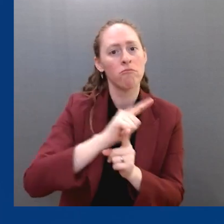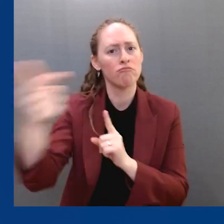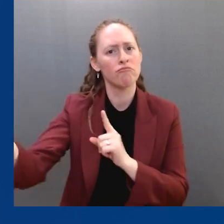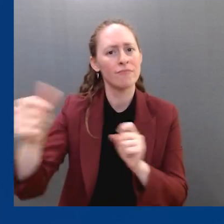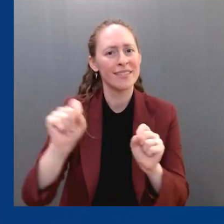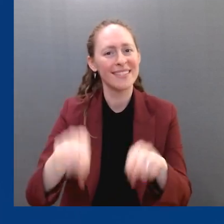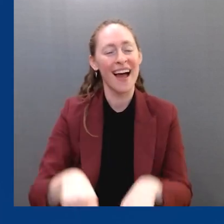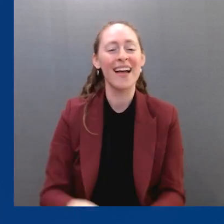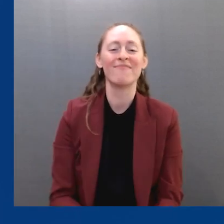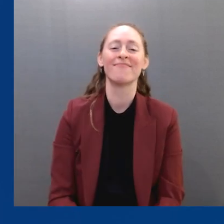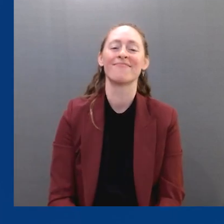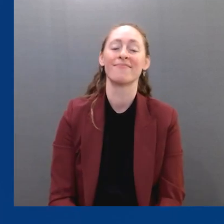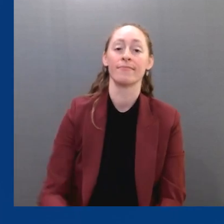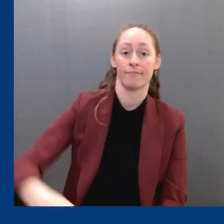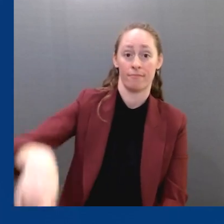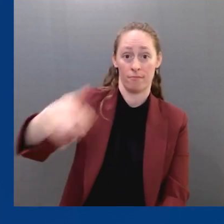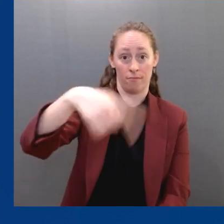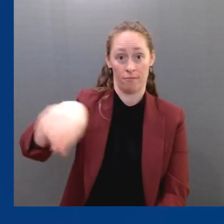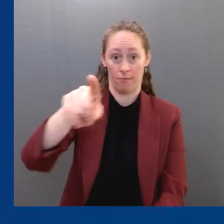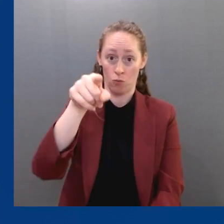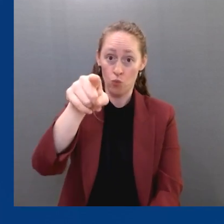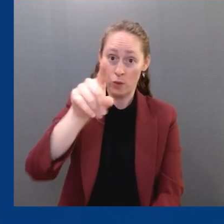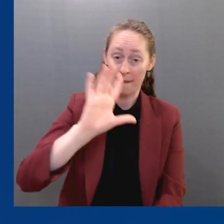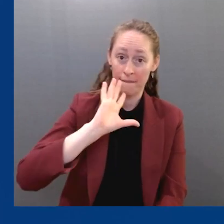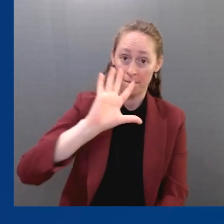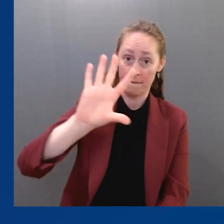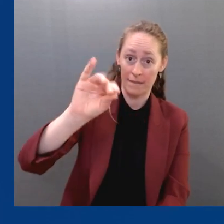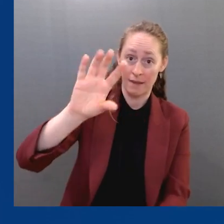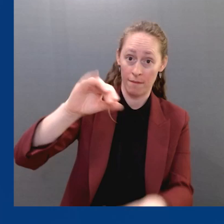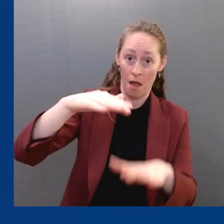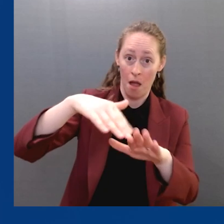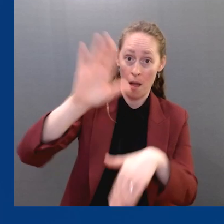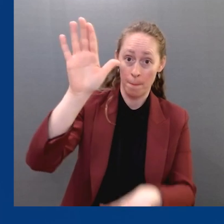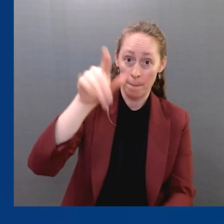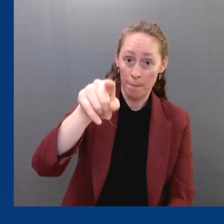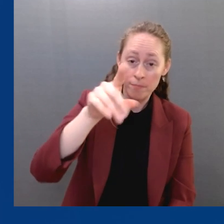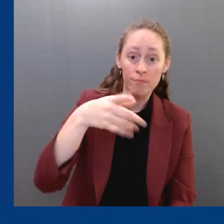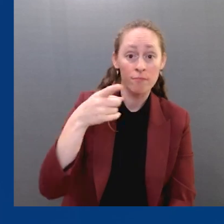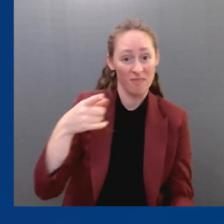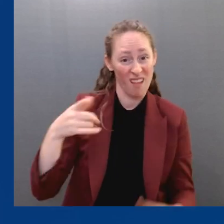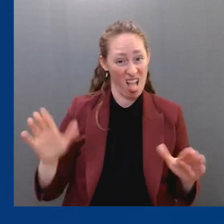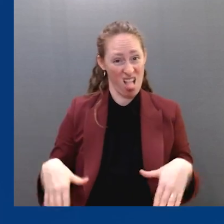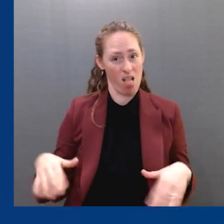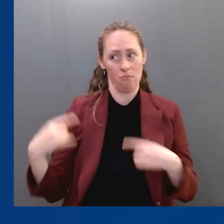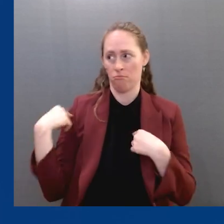If you have not gotten a vaccine shot in the year 2022, if you have not gotten one this year.